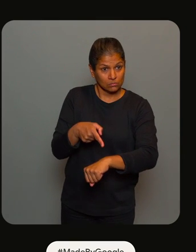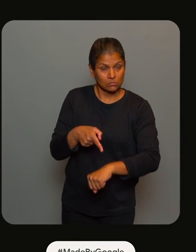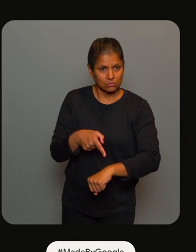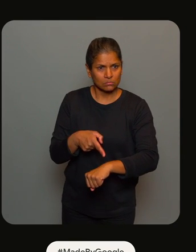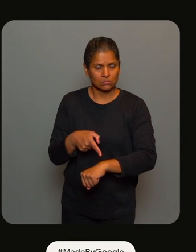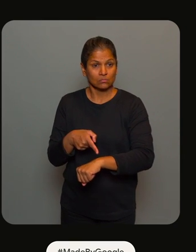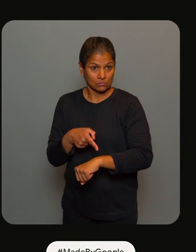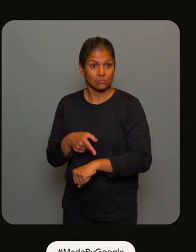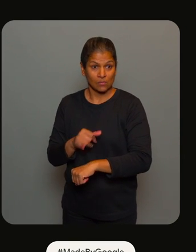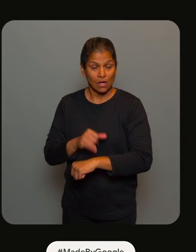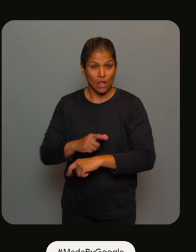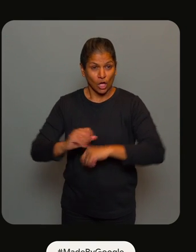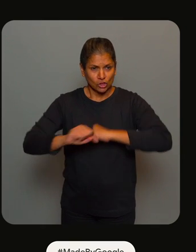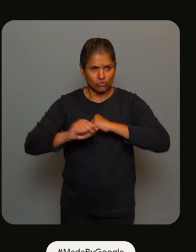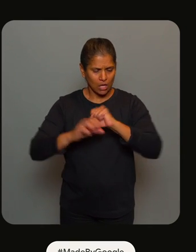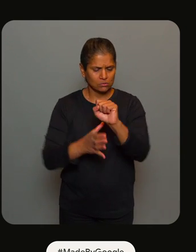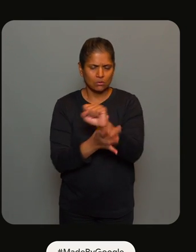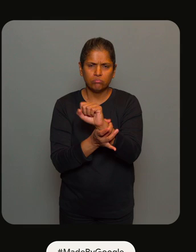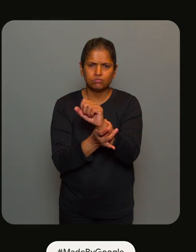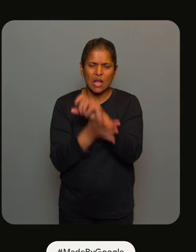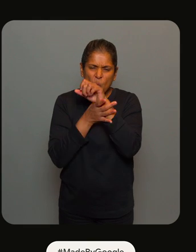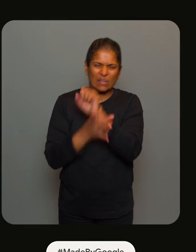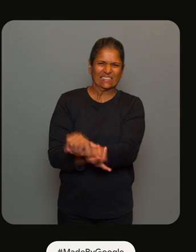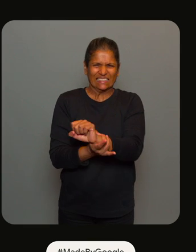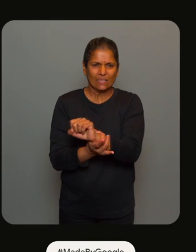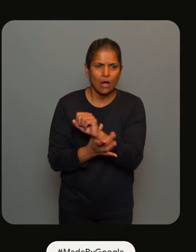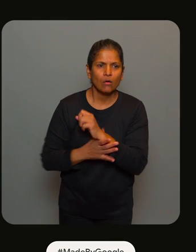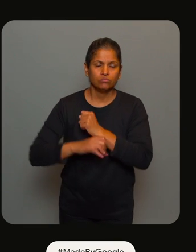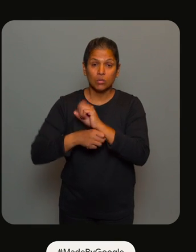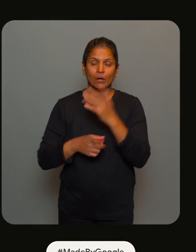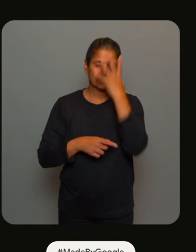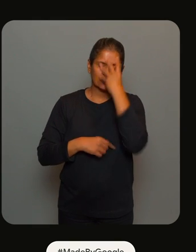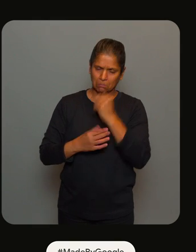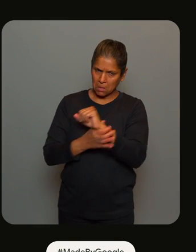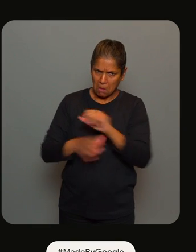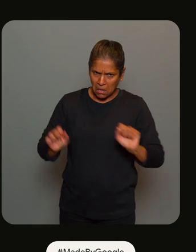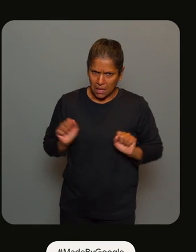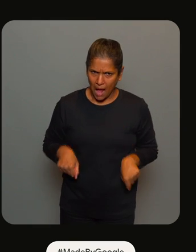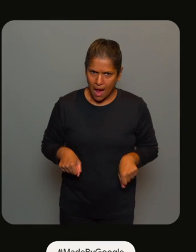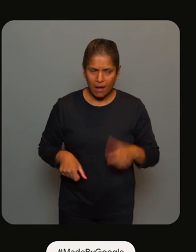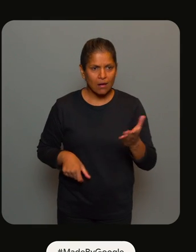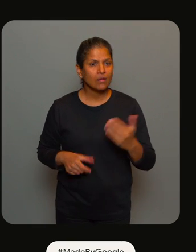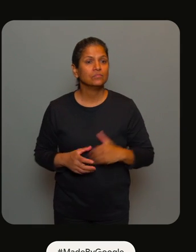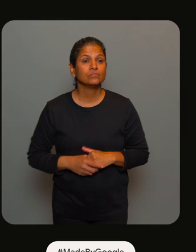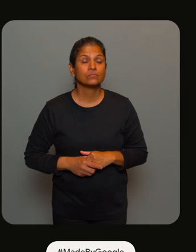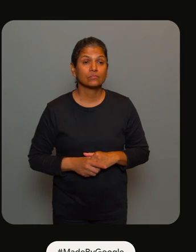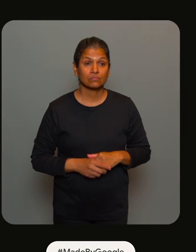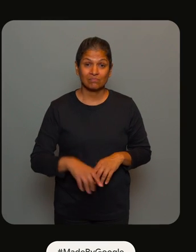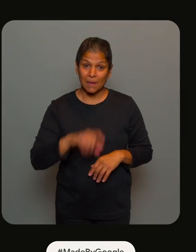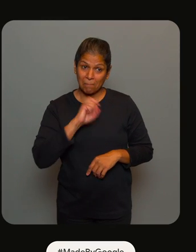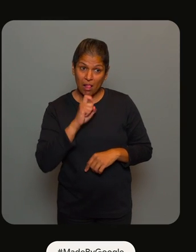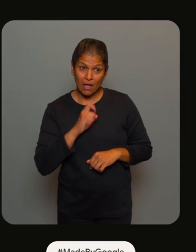wear your watch all the time, even overnight. And with the metal and leather bands you get a more classic